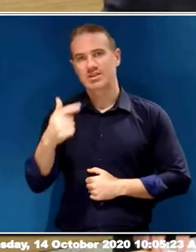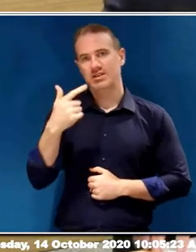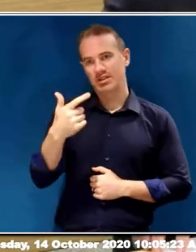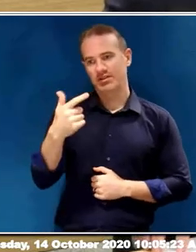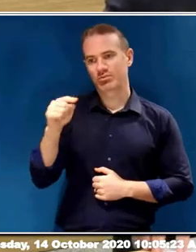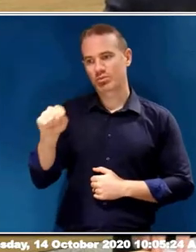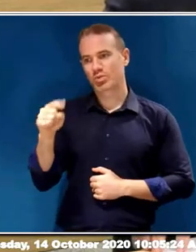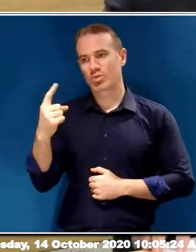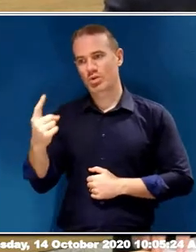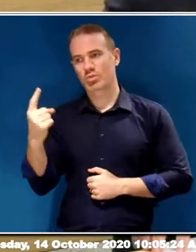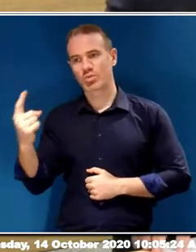Yes. Thank you.